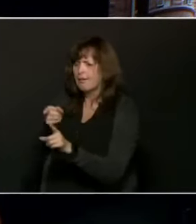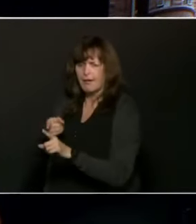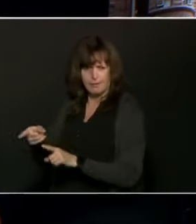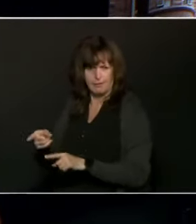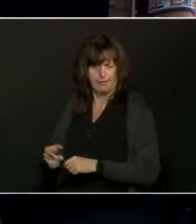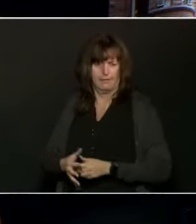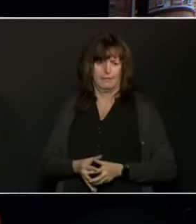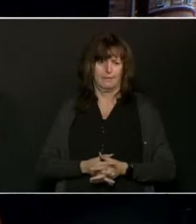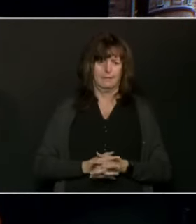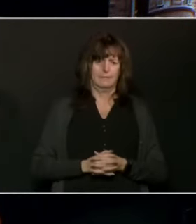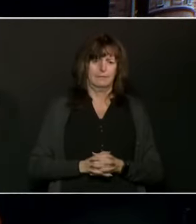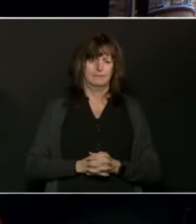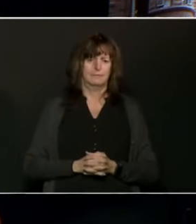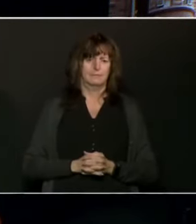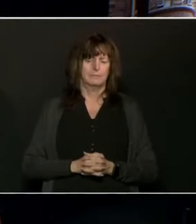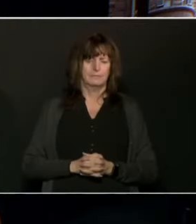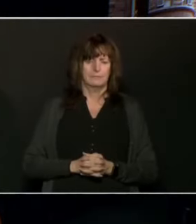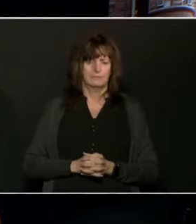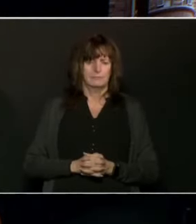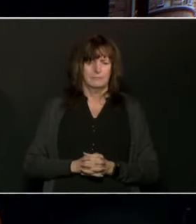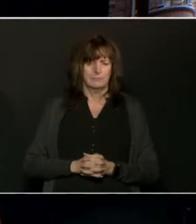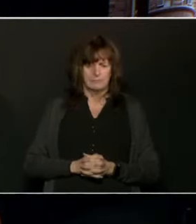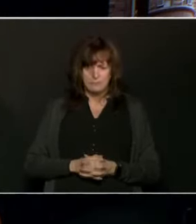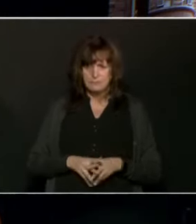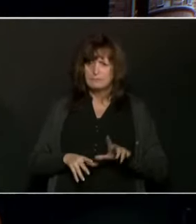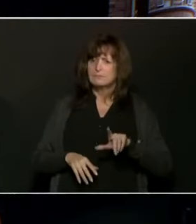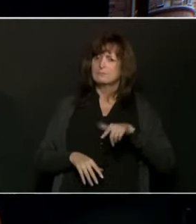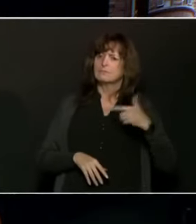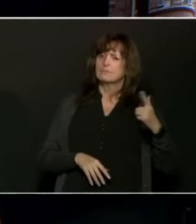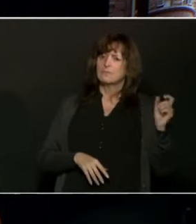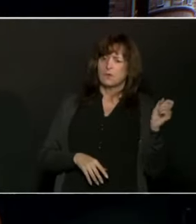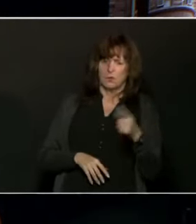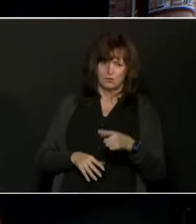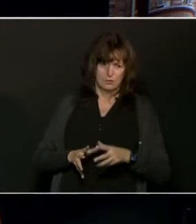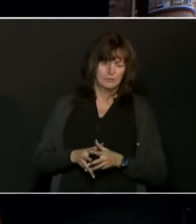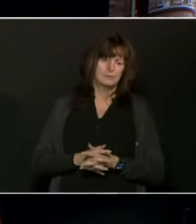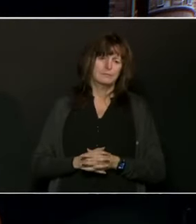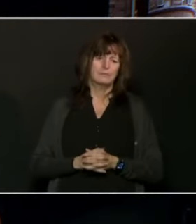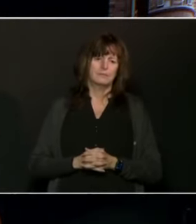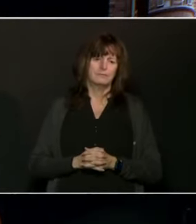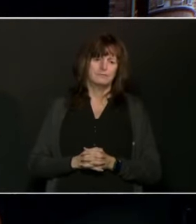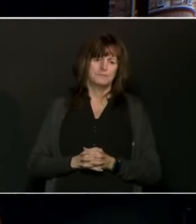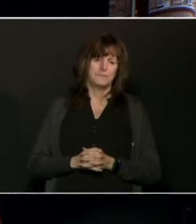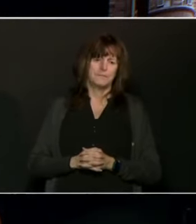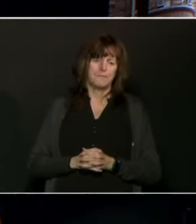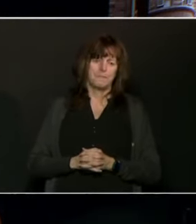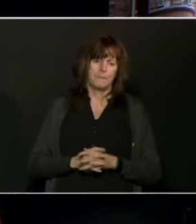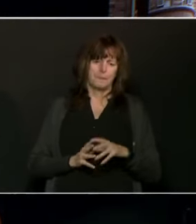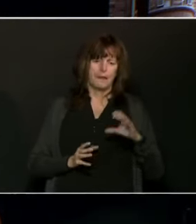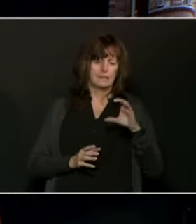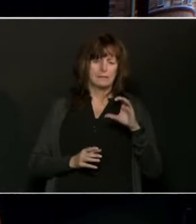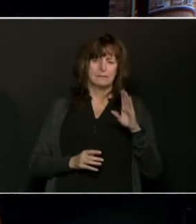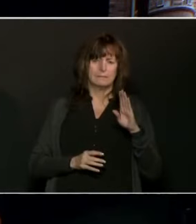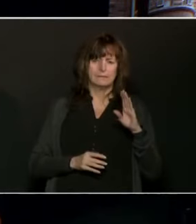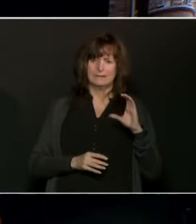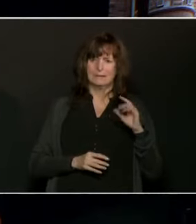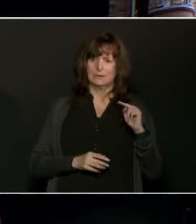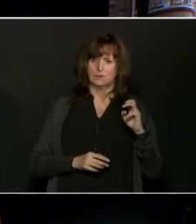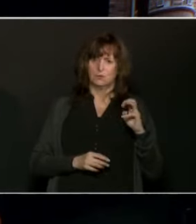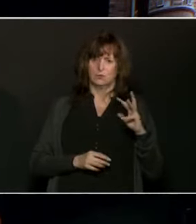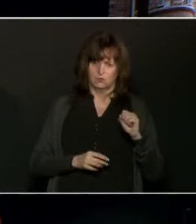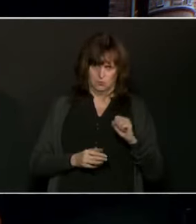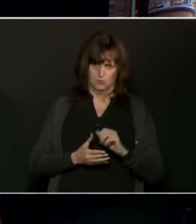SETTINGS.